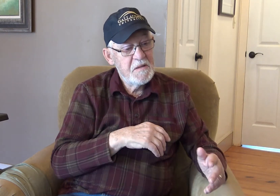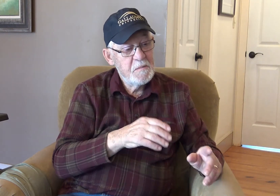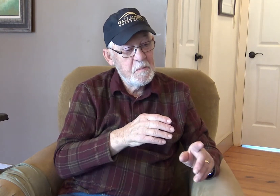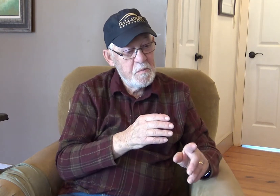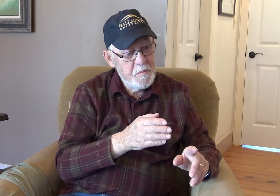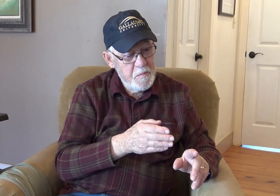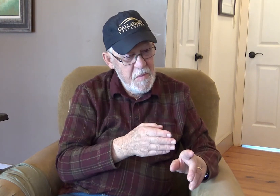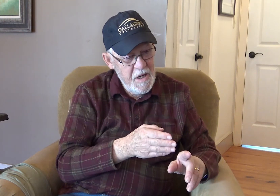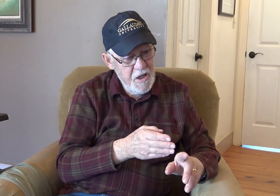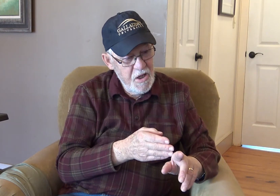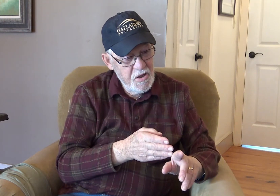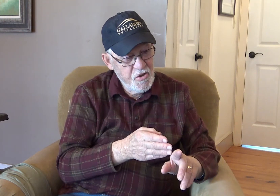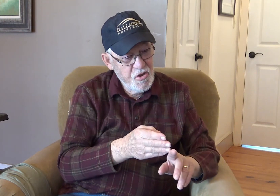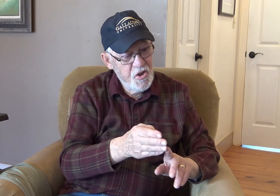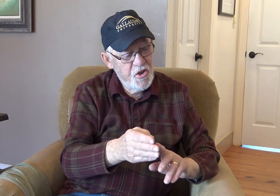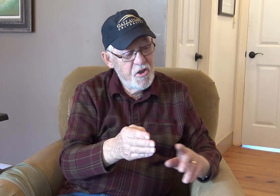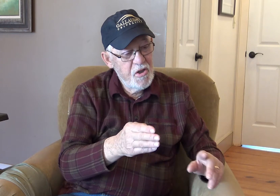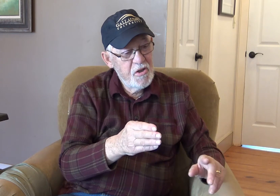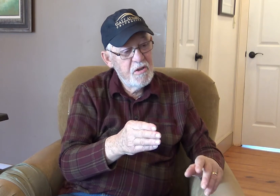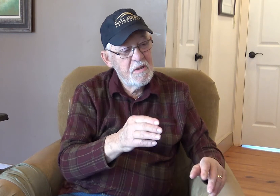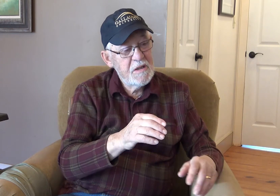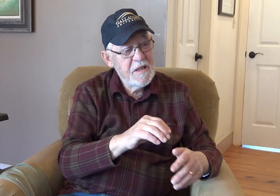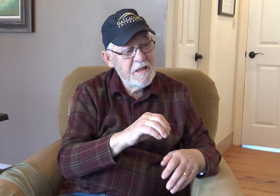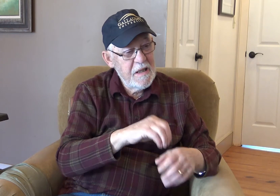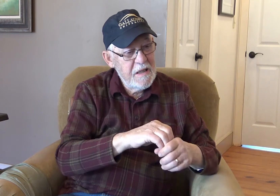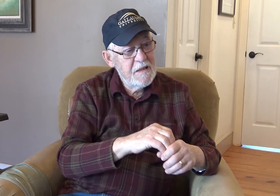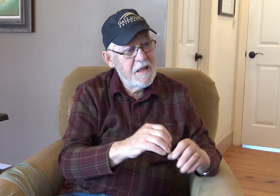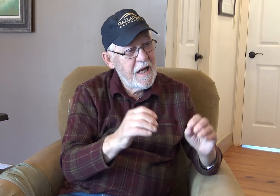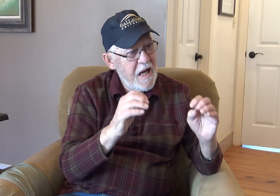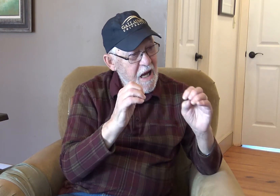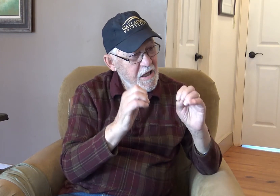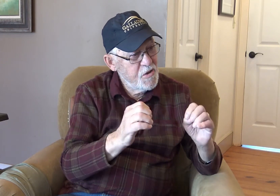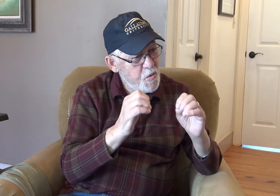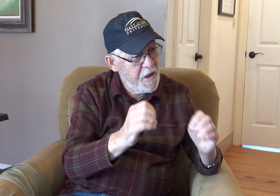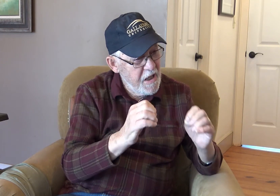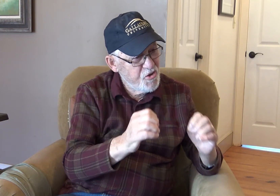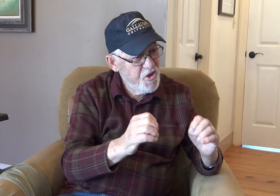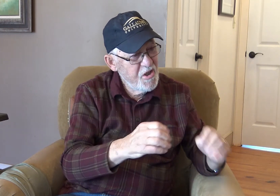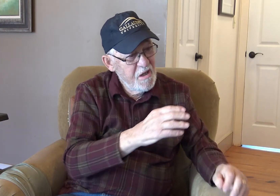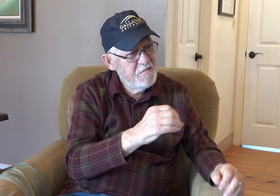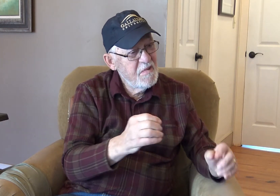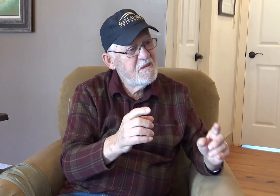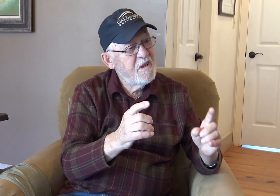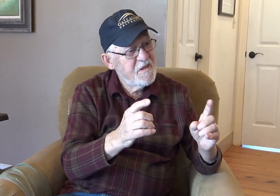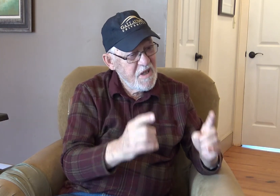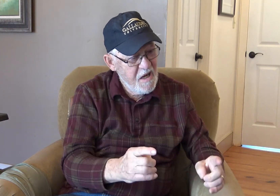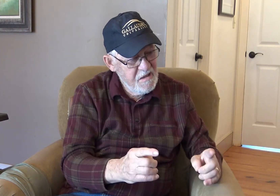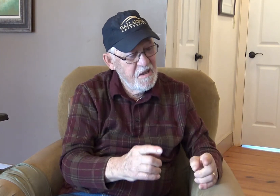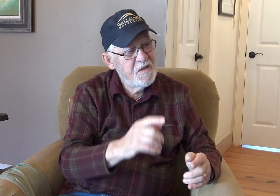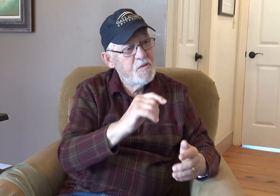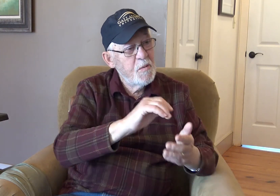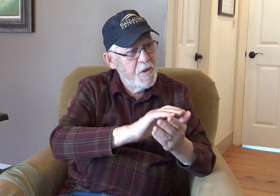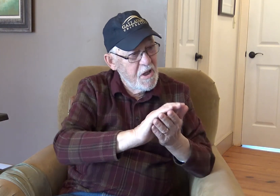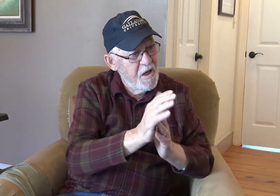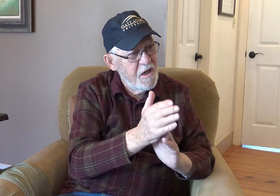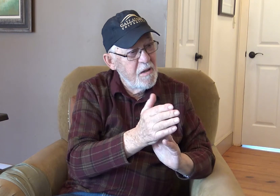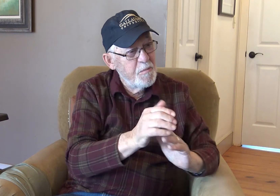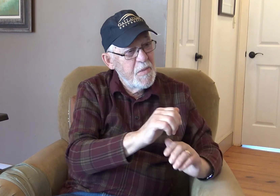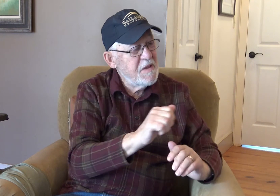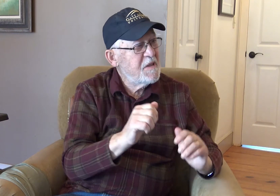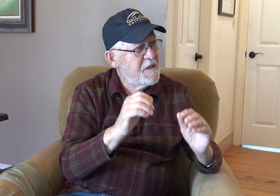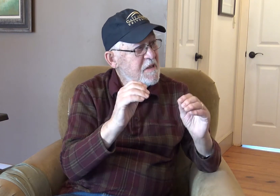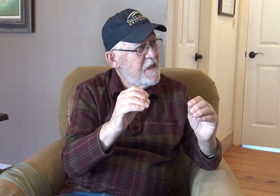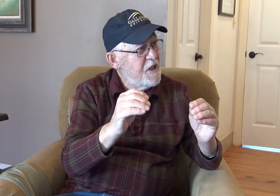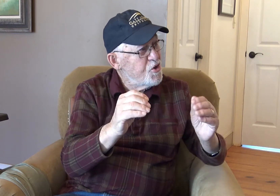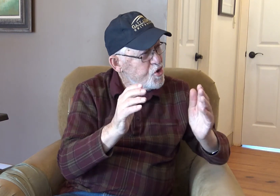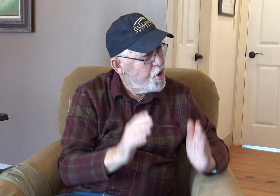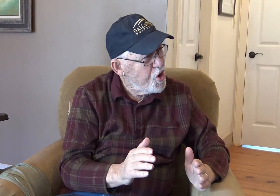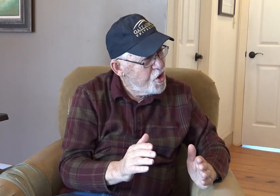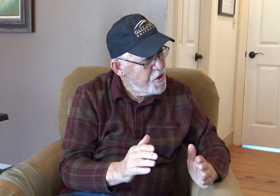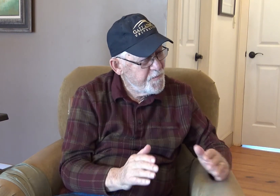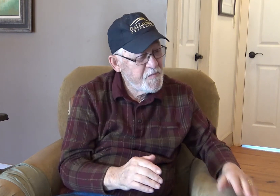[At Gallaudet], I majored in Education and decided to become a teacher.